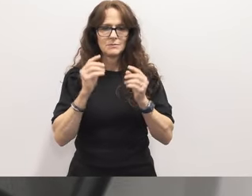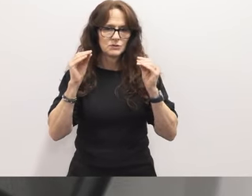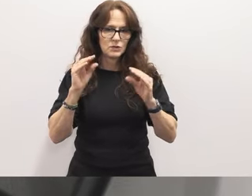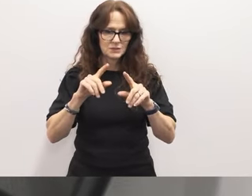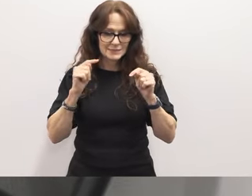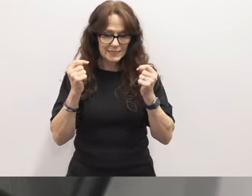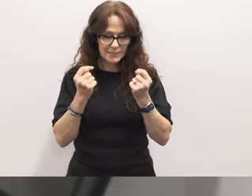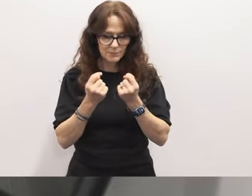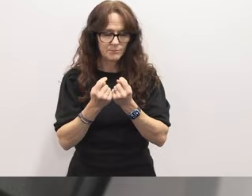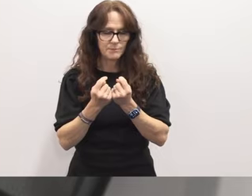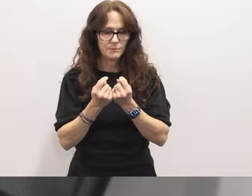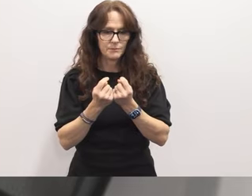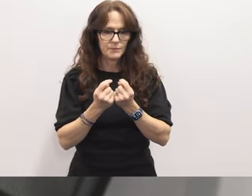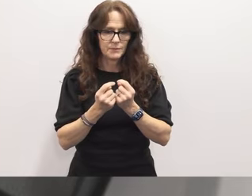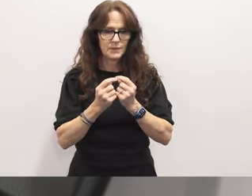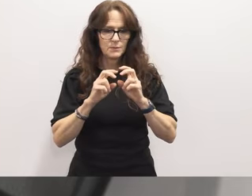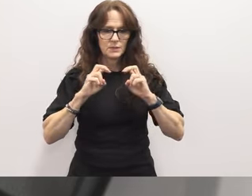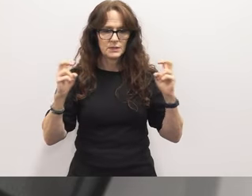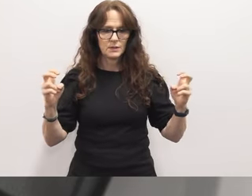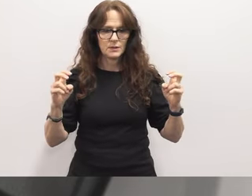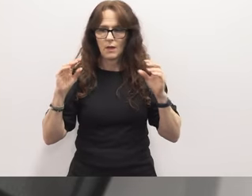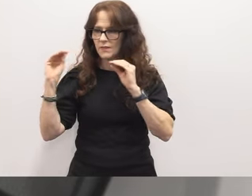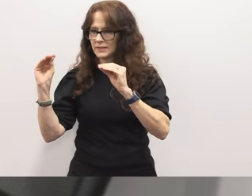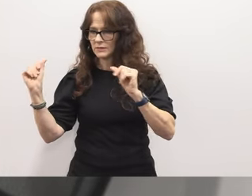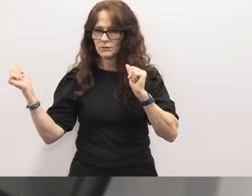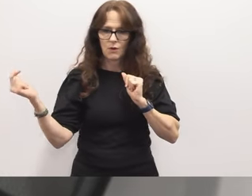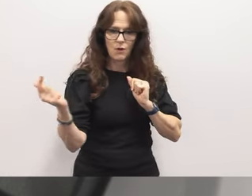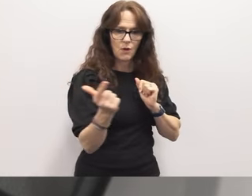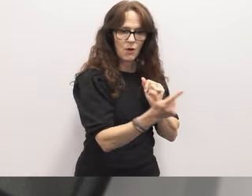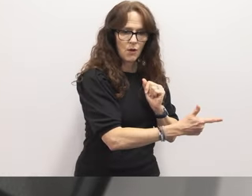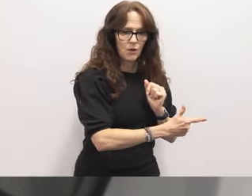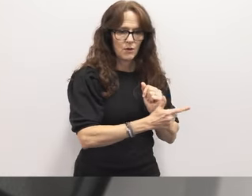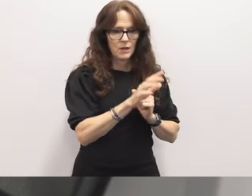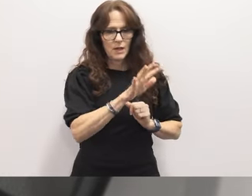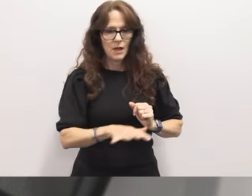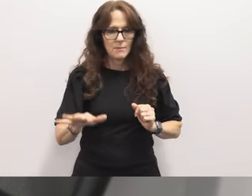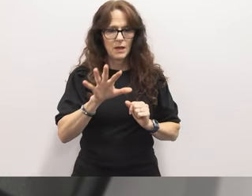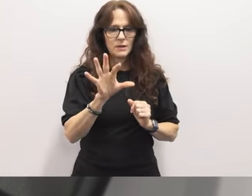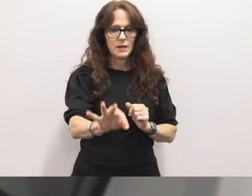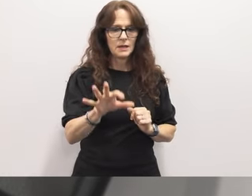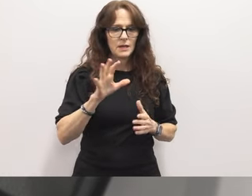we sit down with all of our teachers and talk about roughly 900 students,